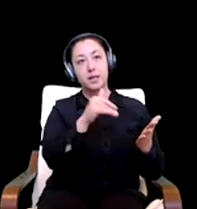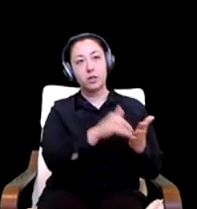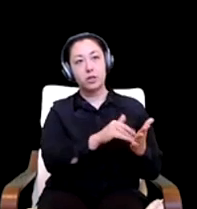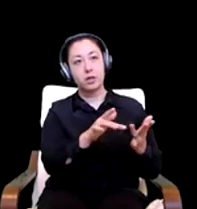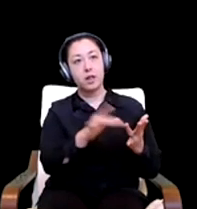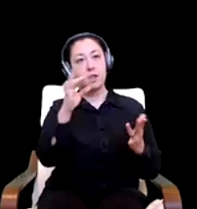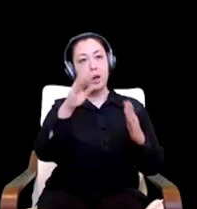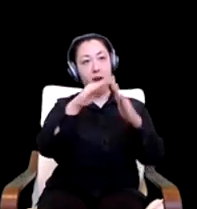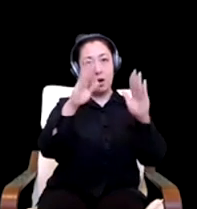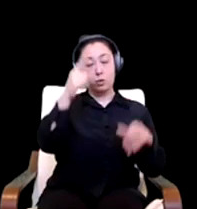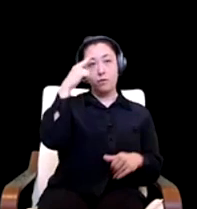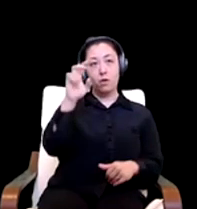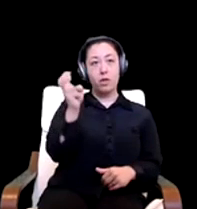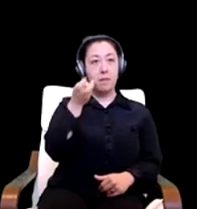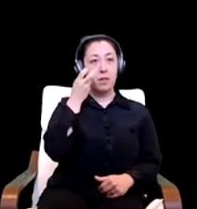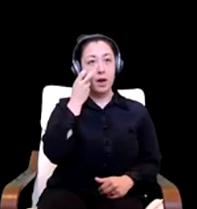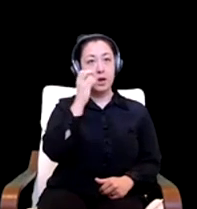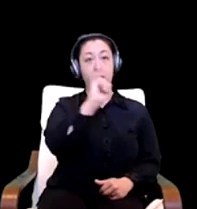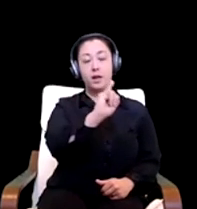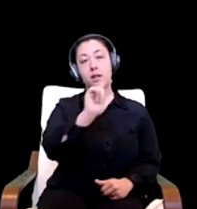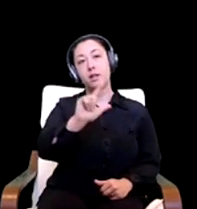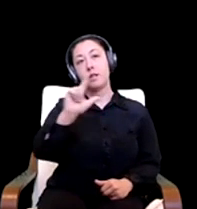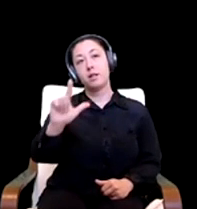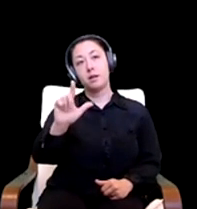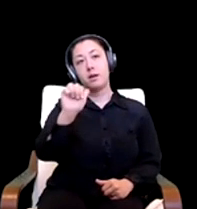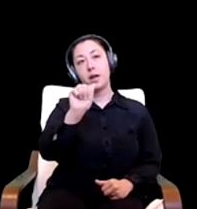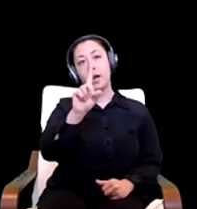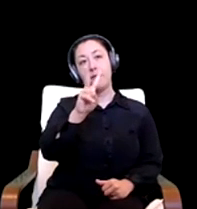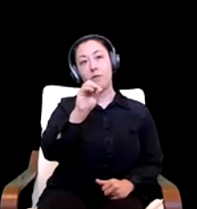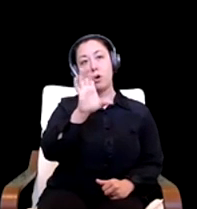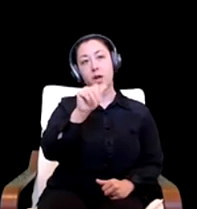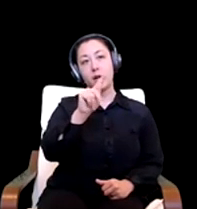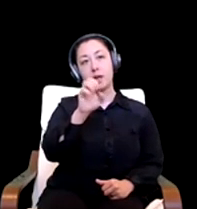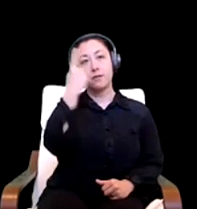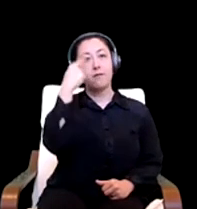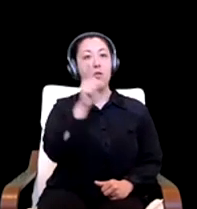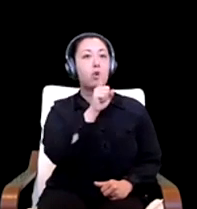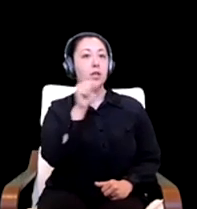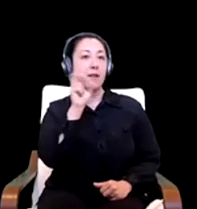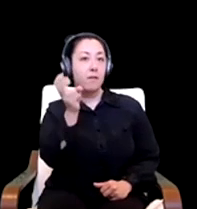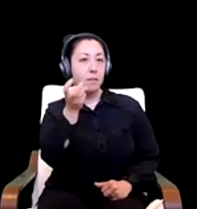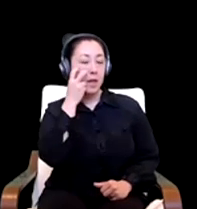Illinois Advocates for Deafblind Midwest CHARGE